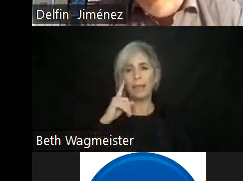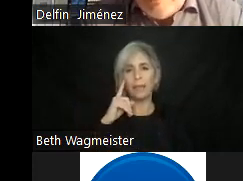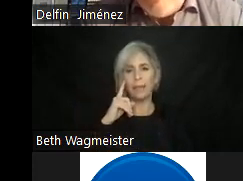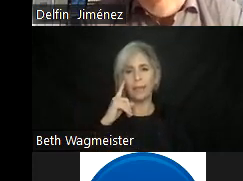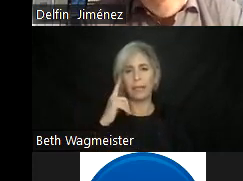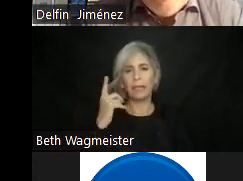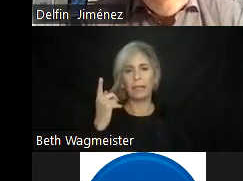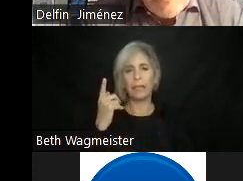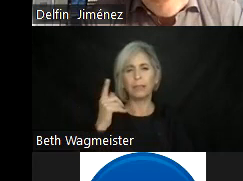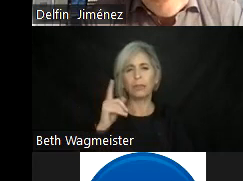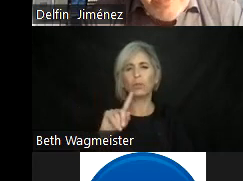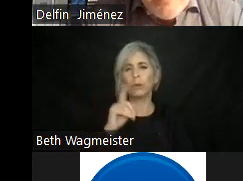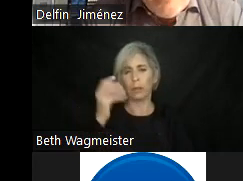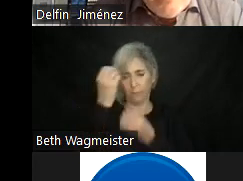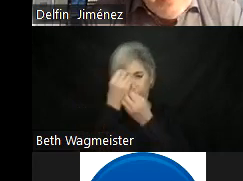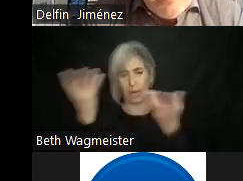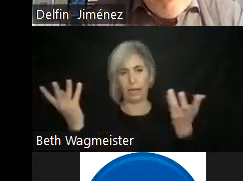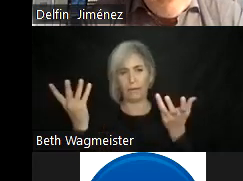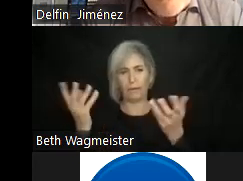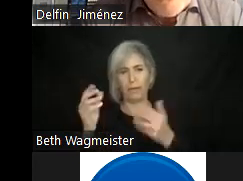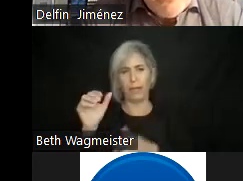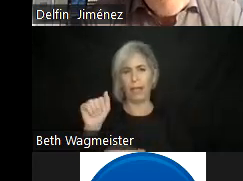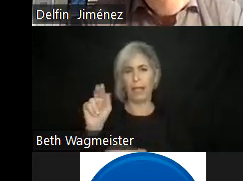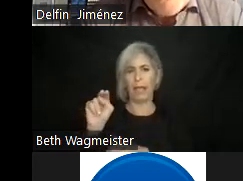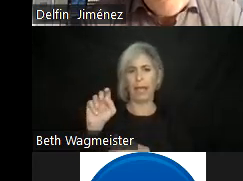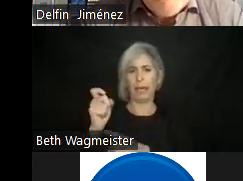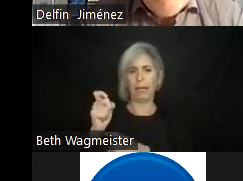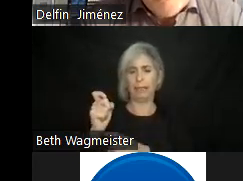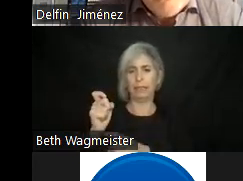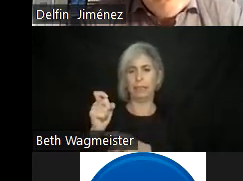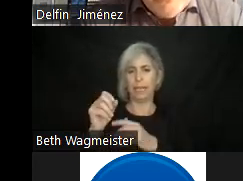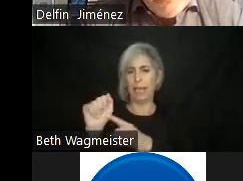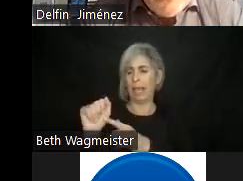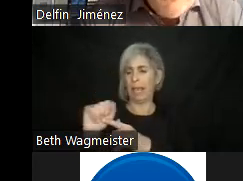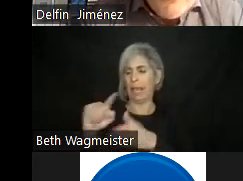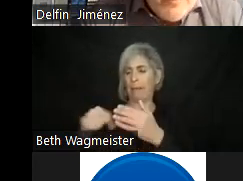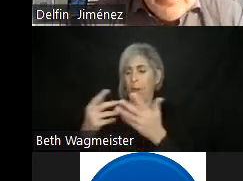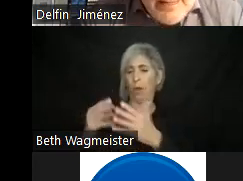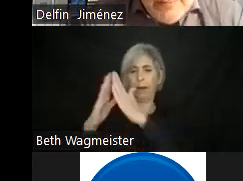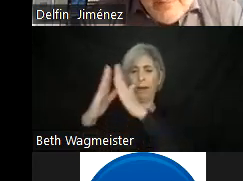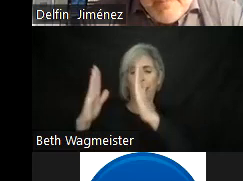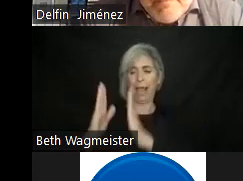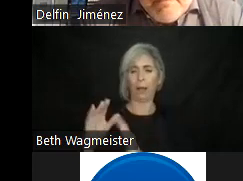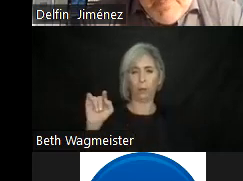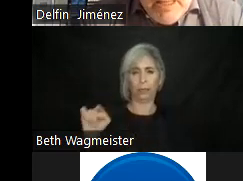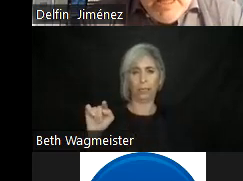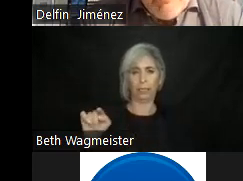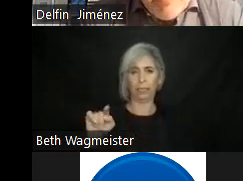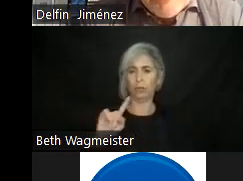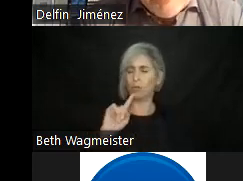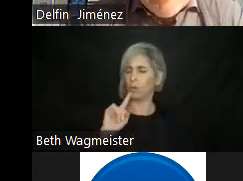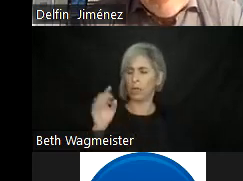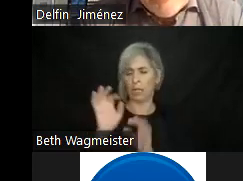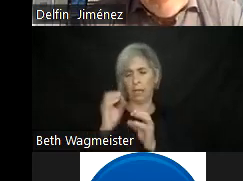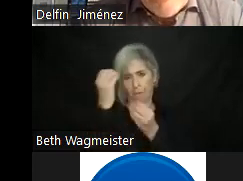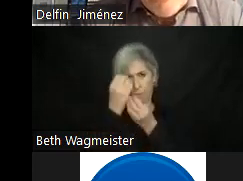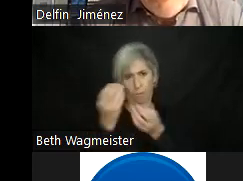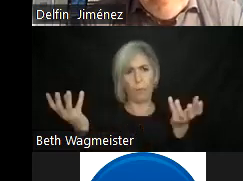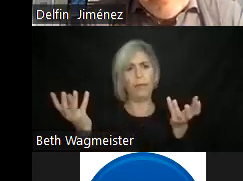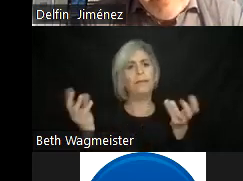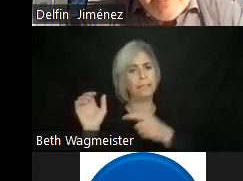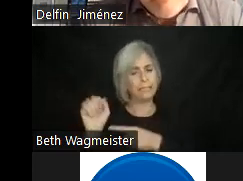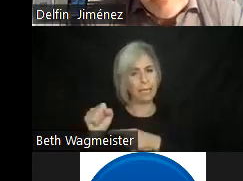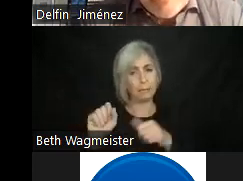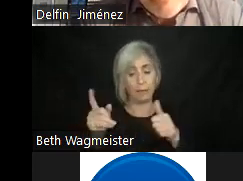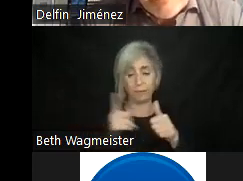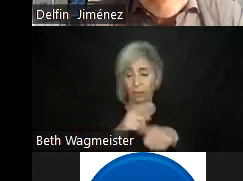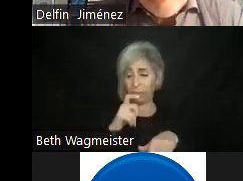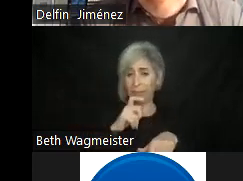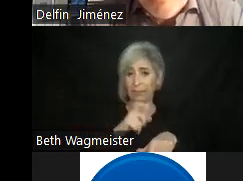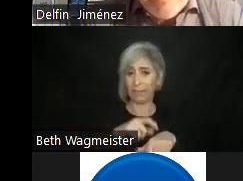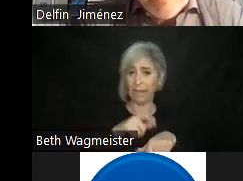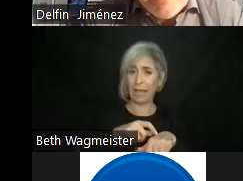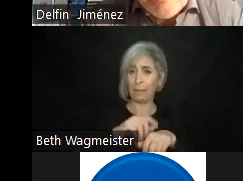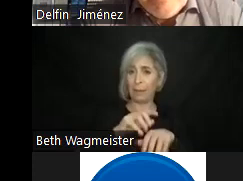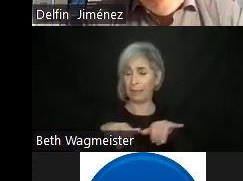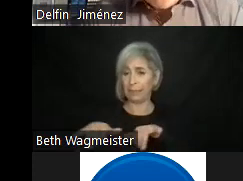annex, annex A about housing. It is informative, but for the first time the national standard